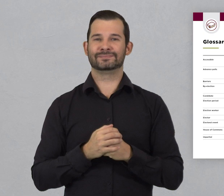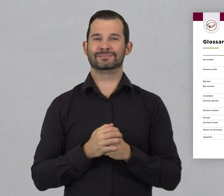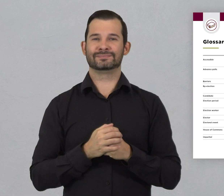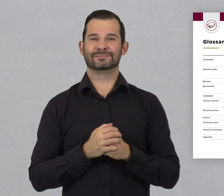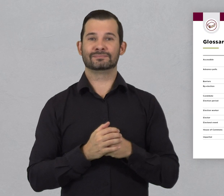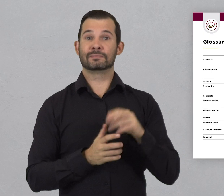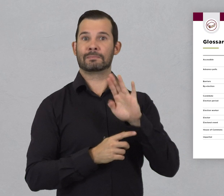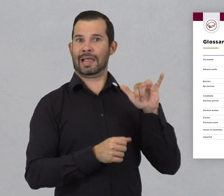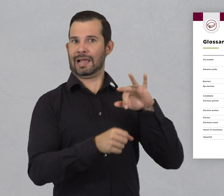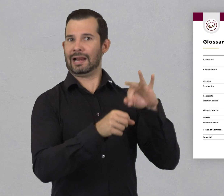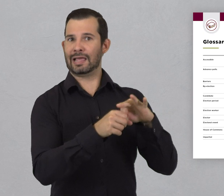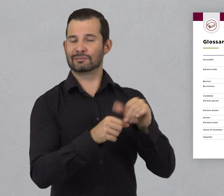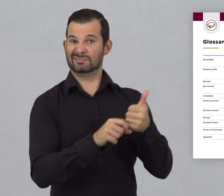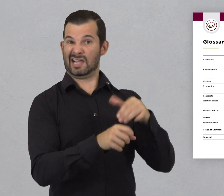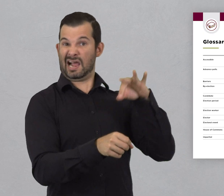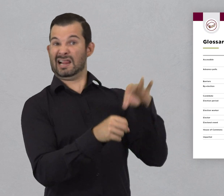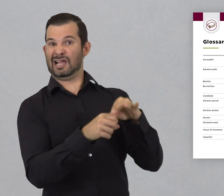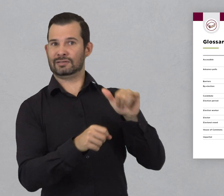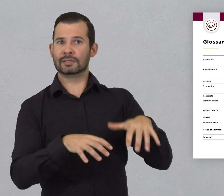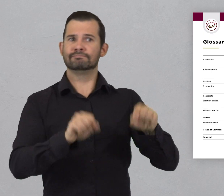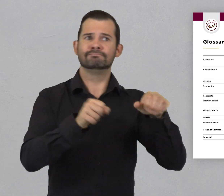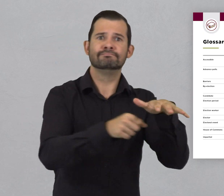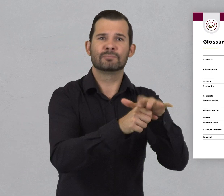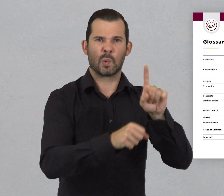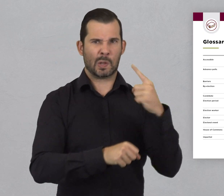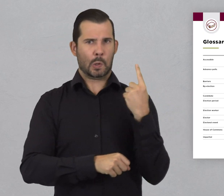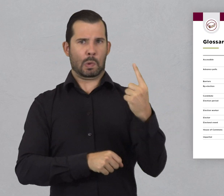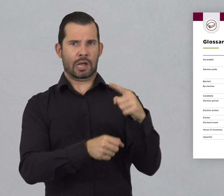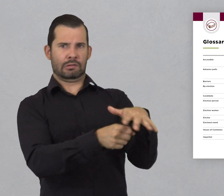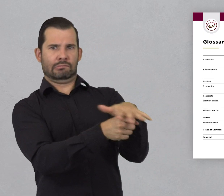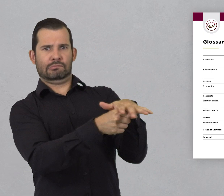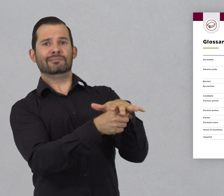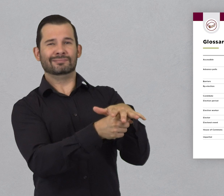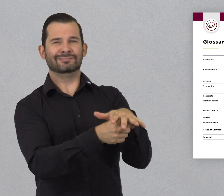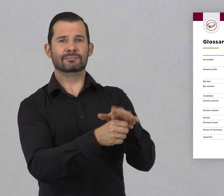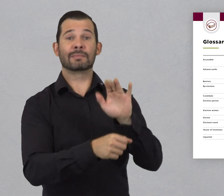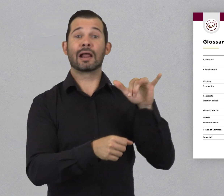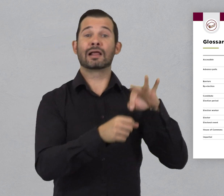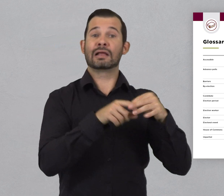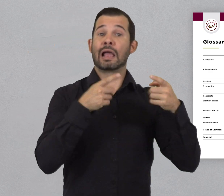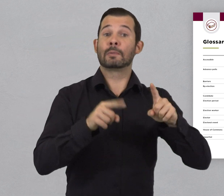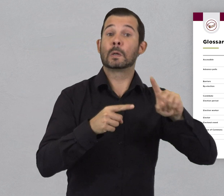By-election: An election that takes place in only one riding. By-elections happen when